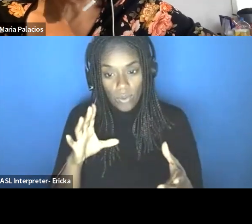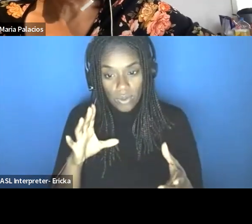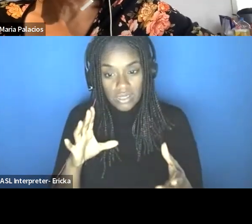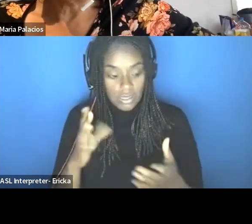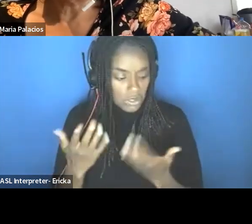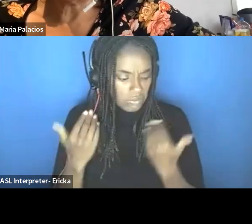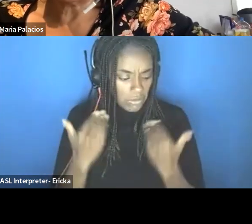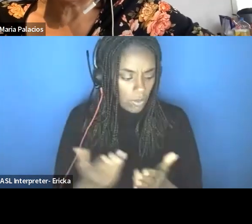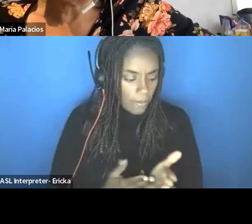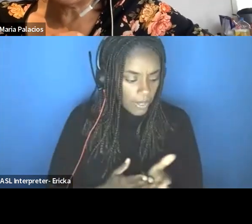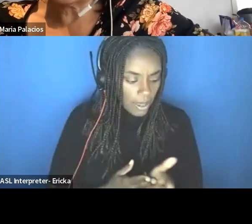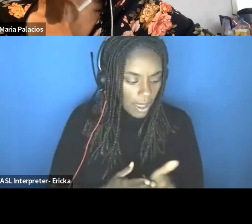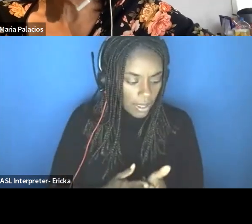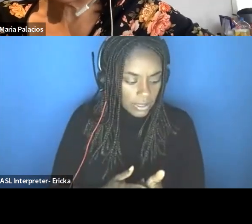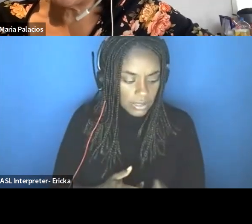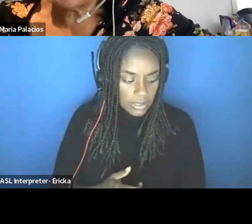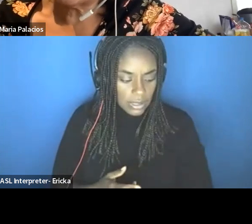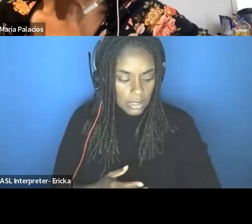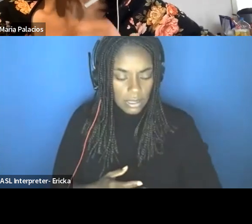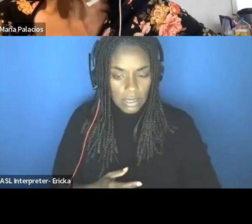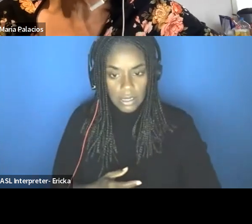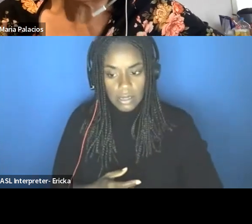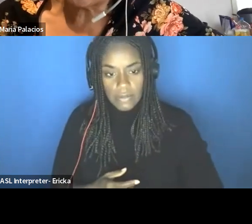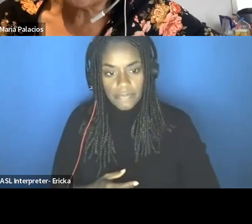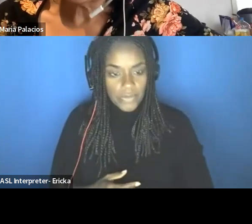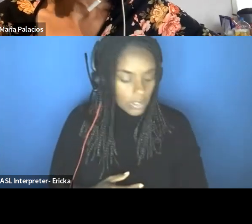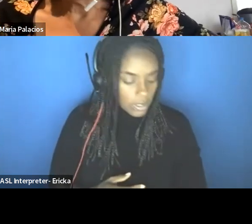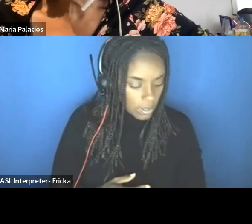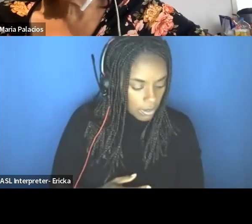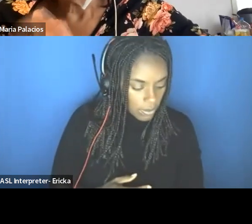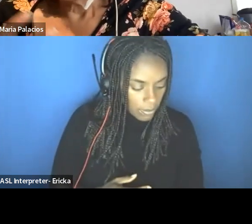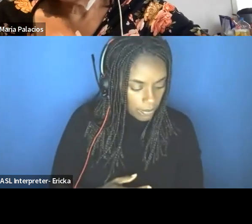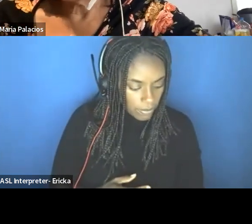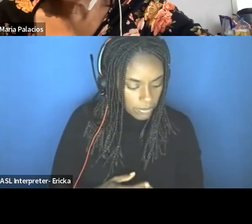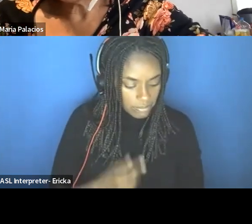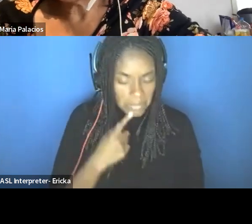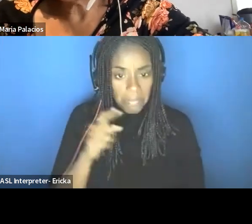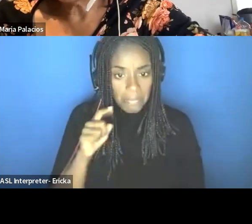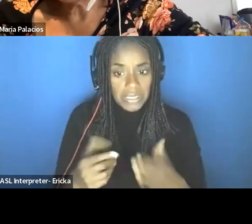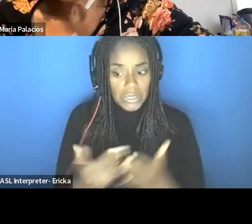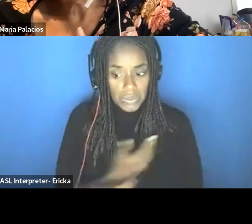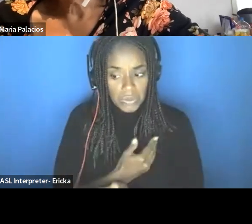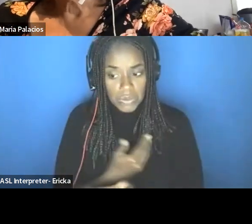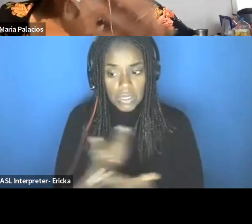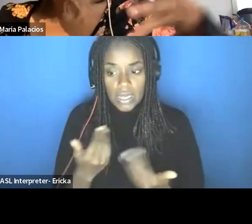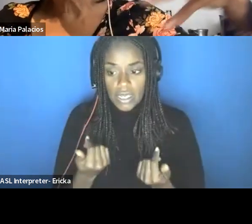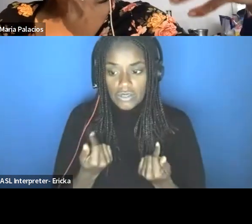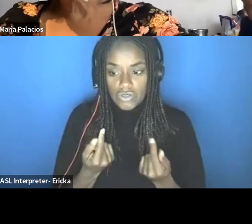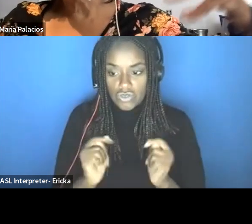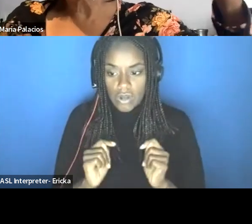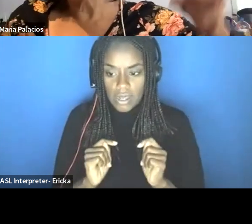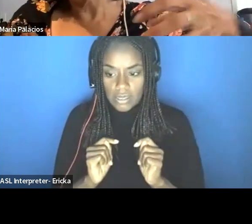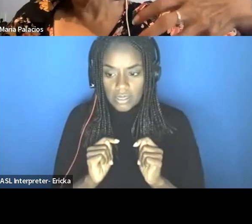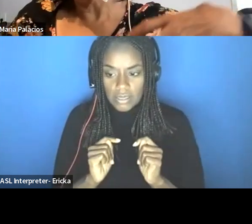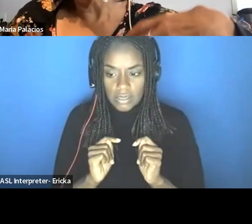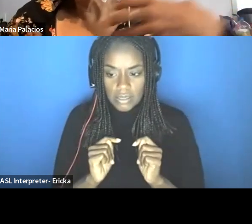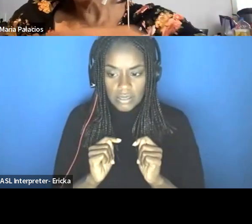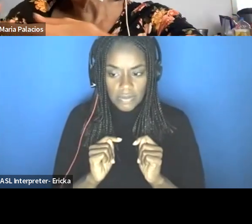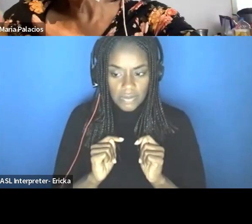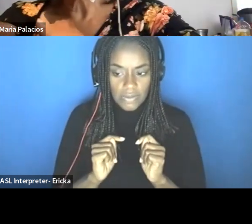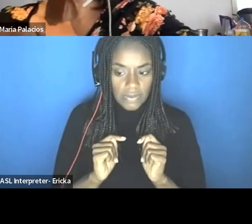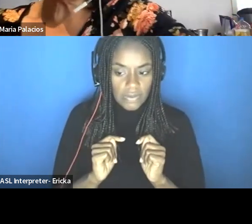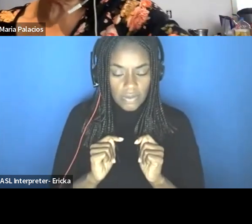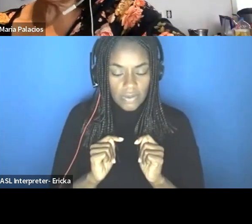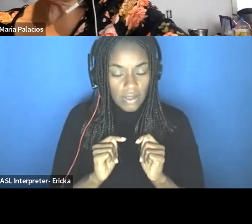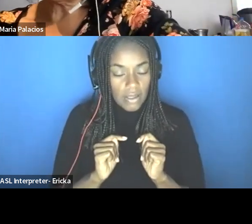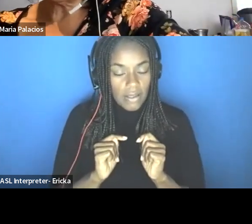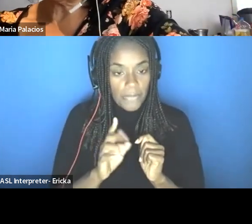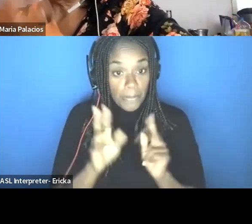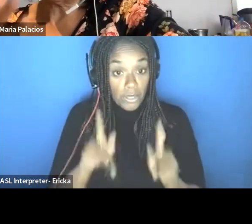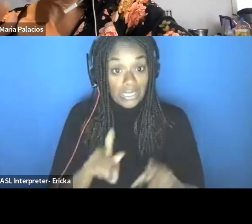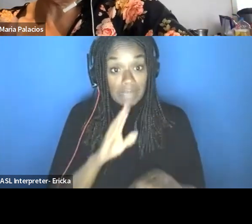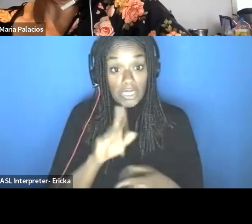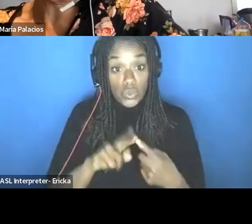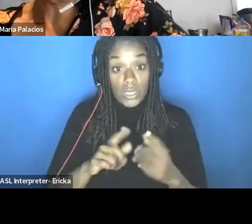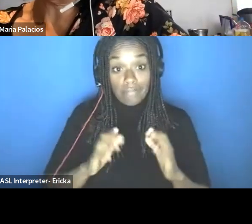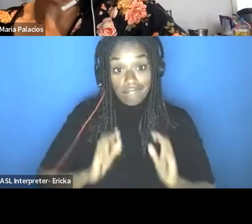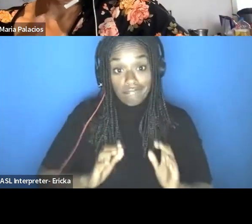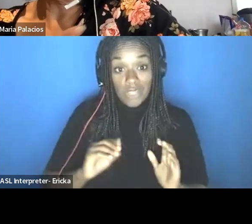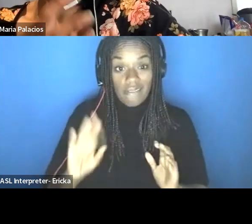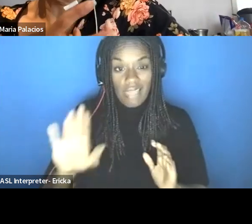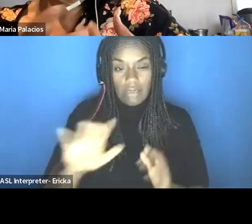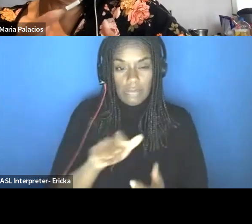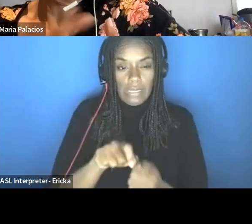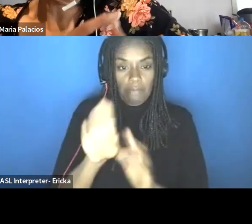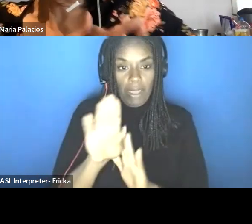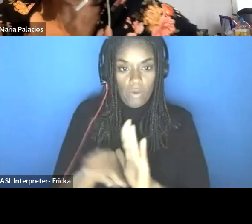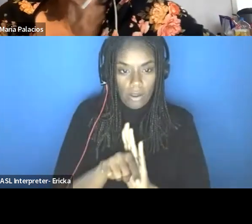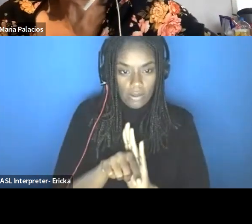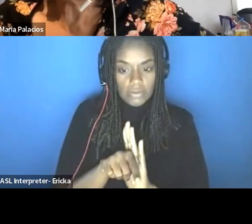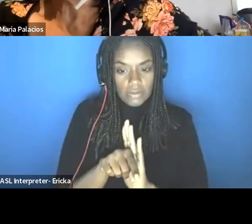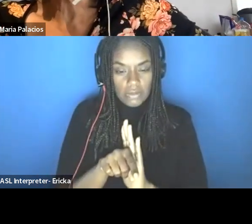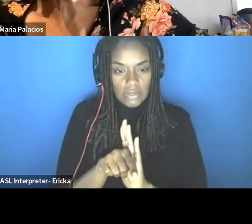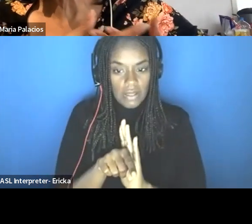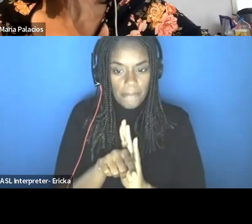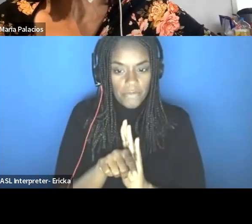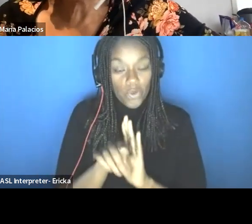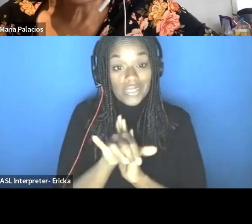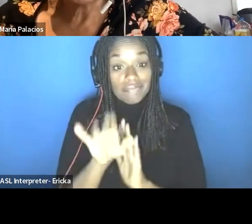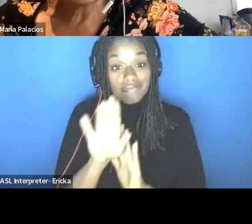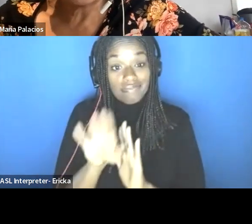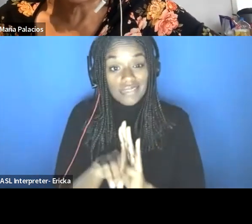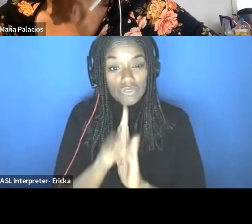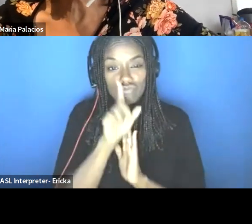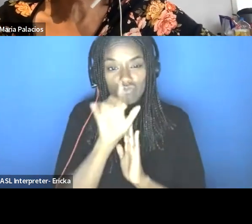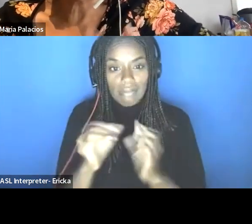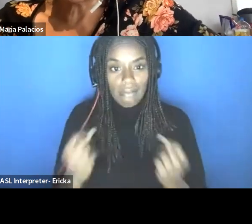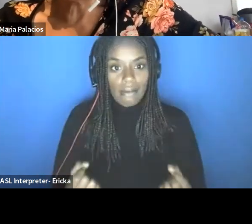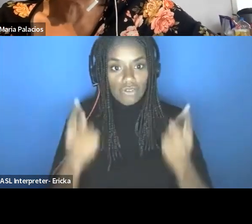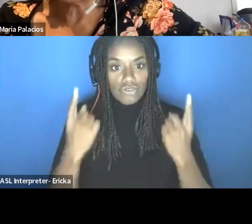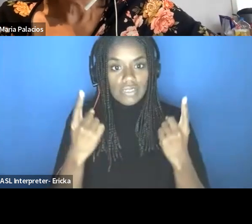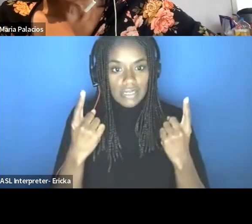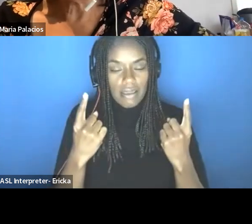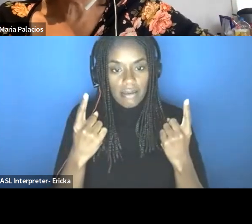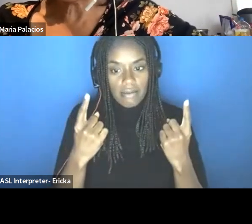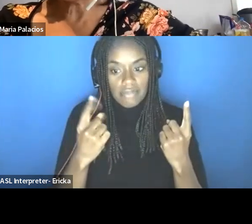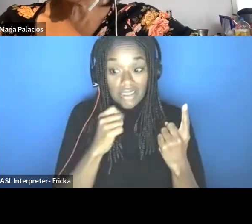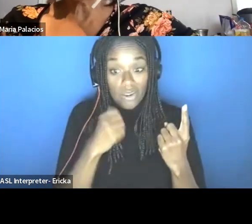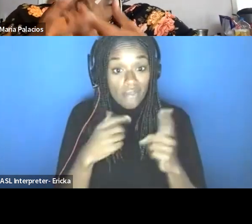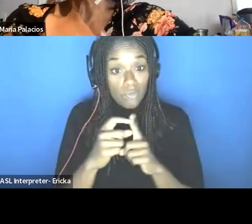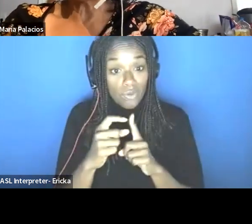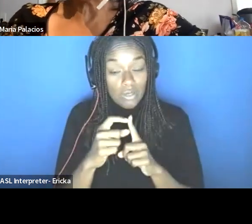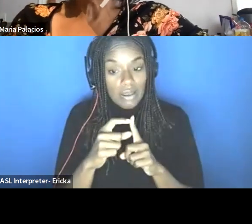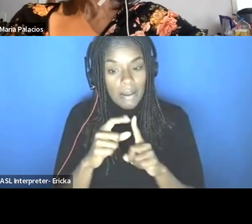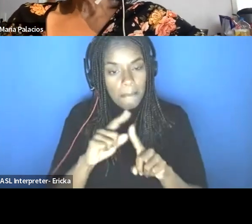Families don't just let it go.